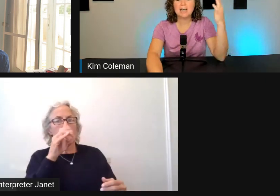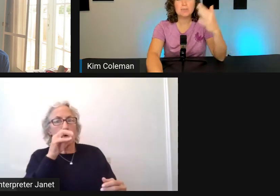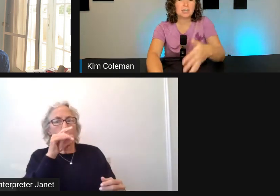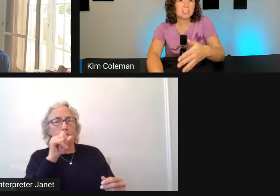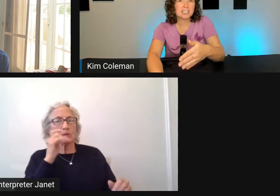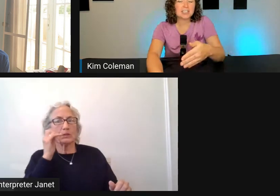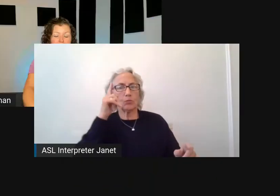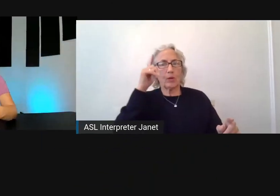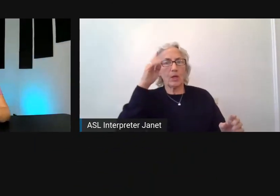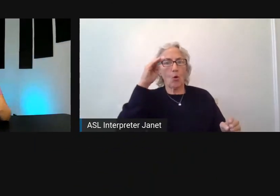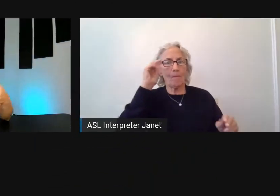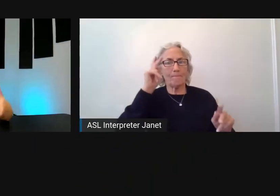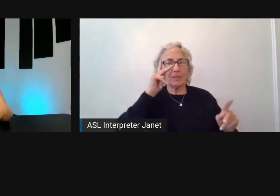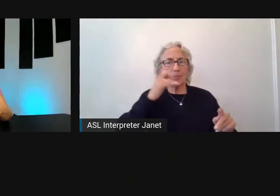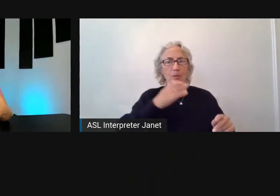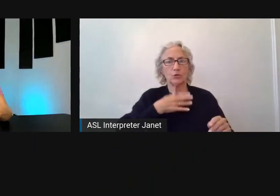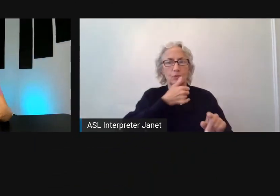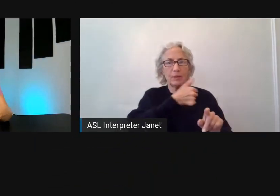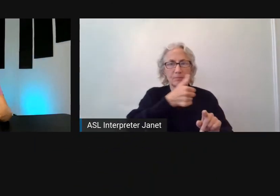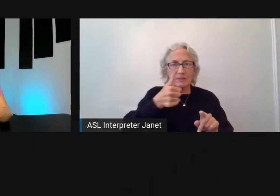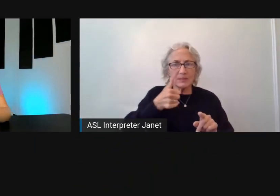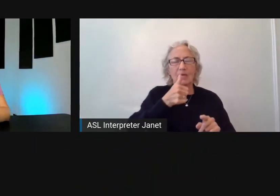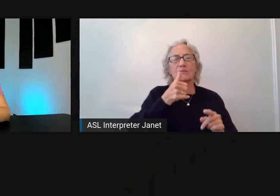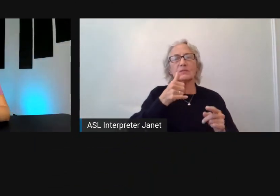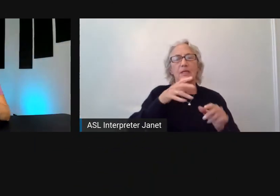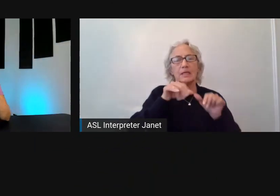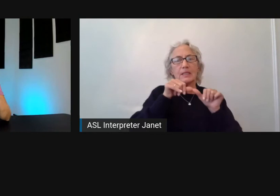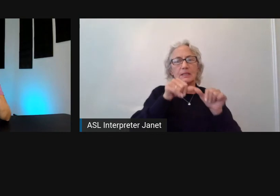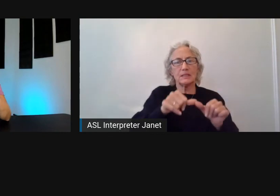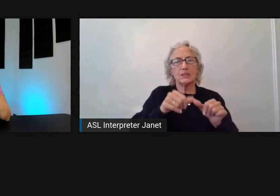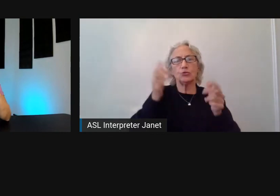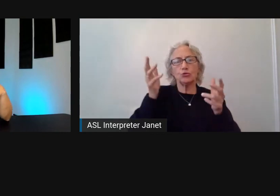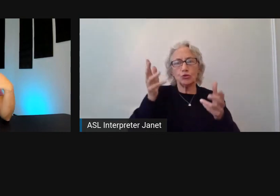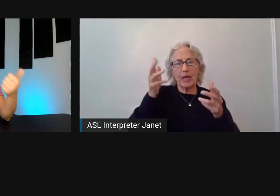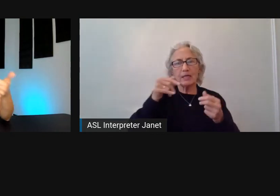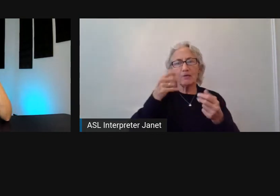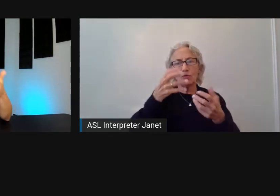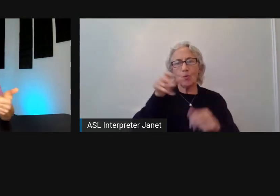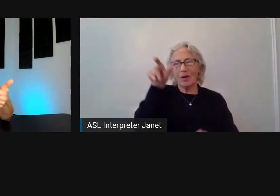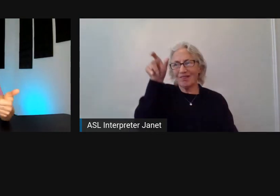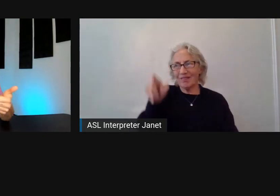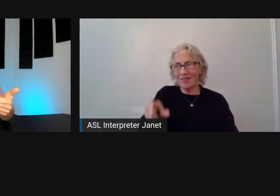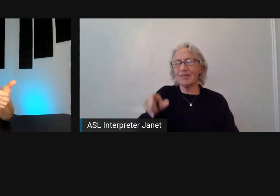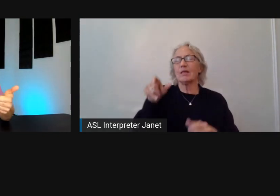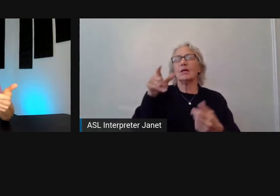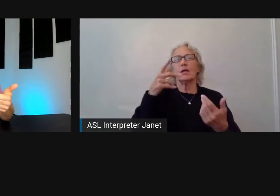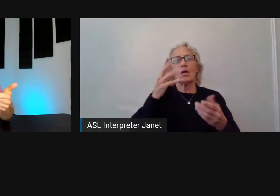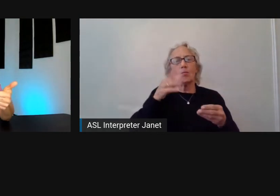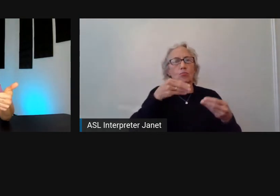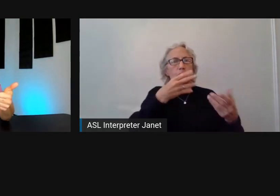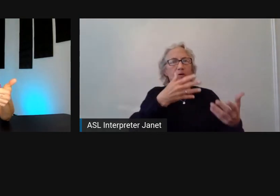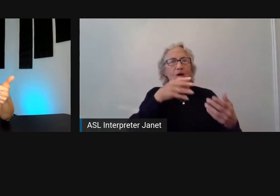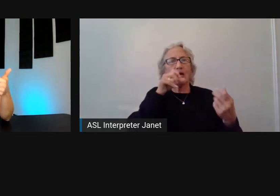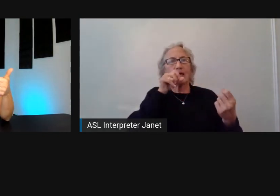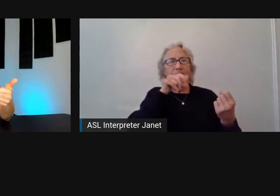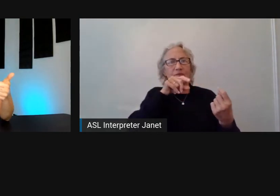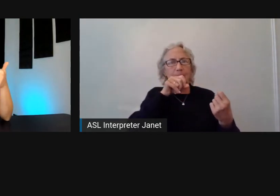You can continue chatting using our hashtags on social media. Provide feedback at @wpaccessibility.day,